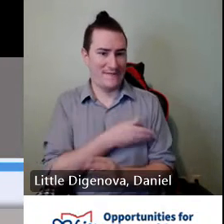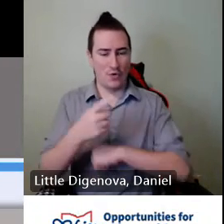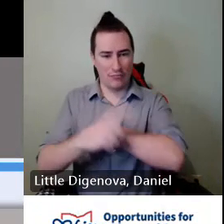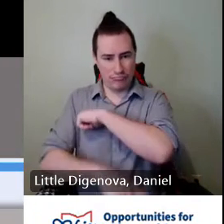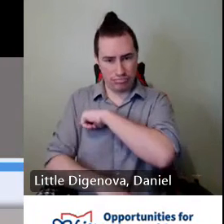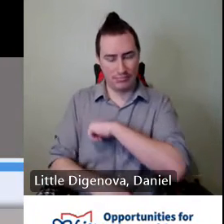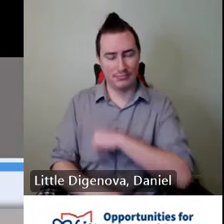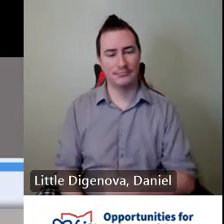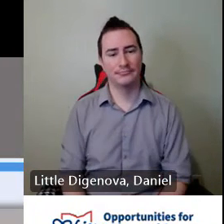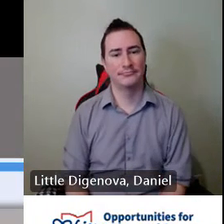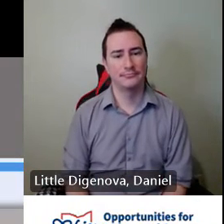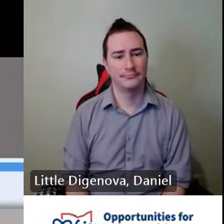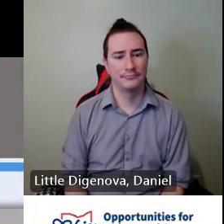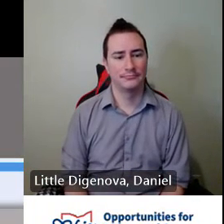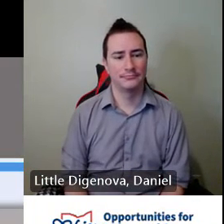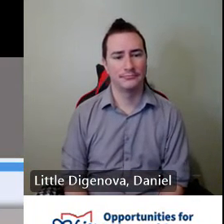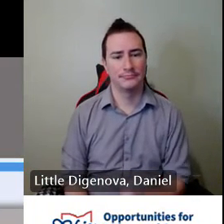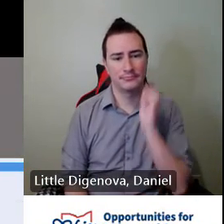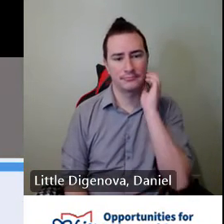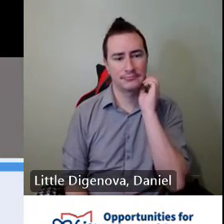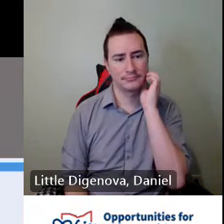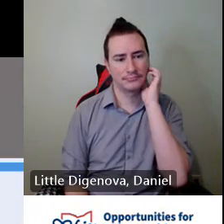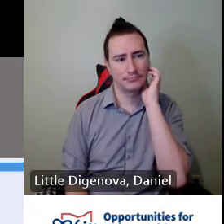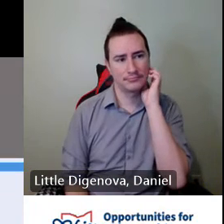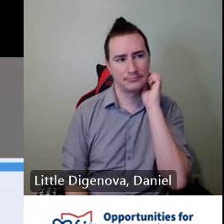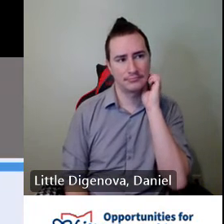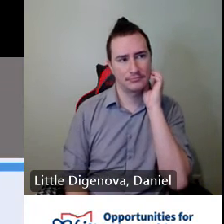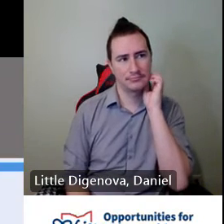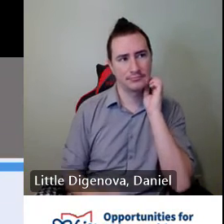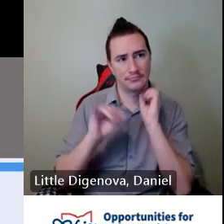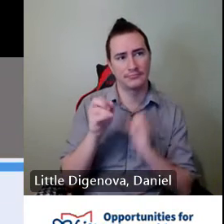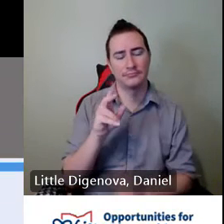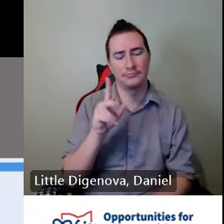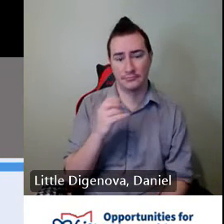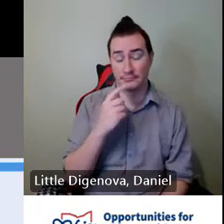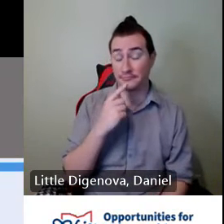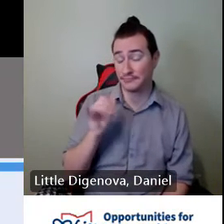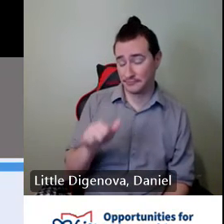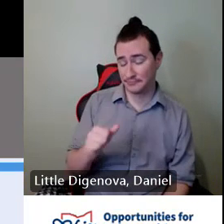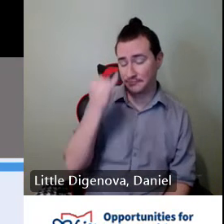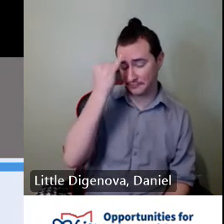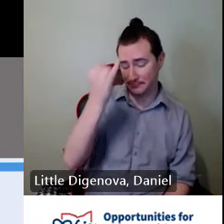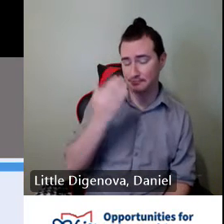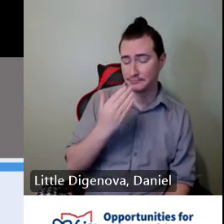Julie: That makes sense and is likely a good idea when you think about consequences like a performance improvement plan.